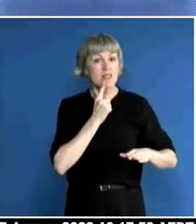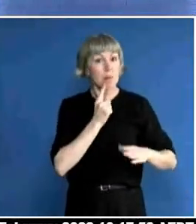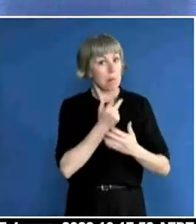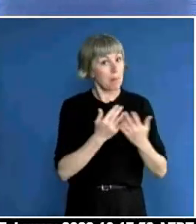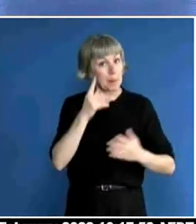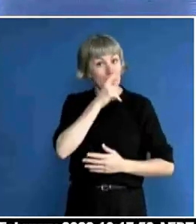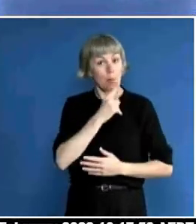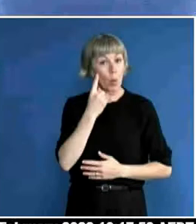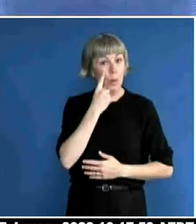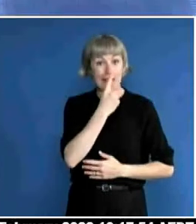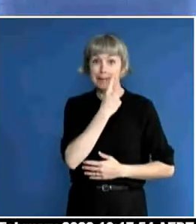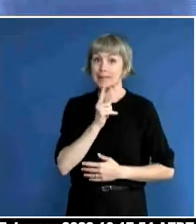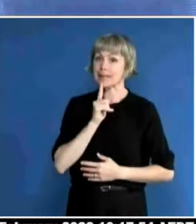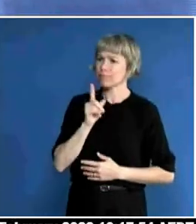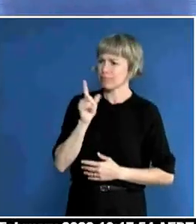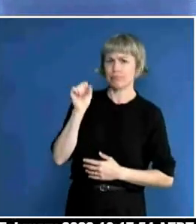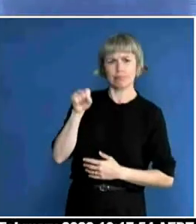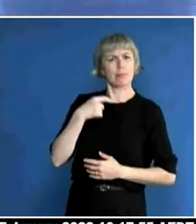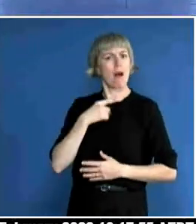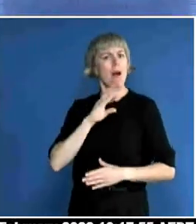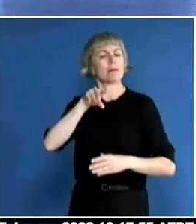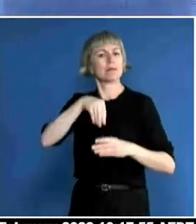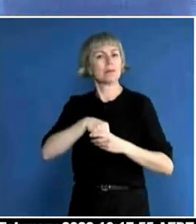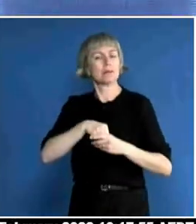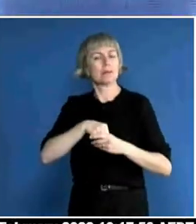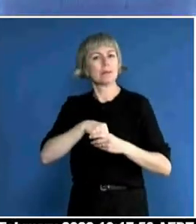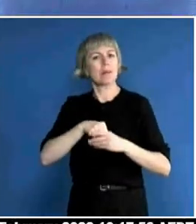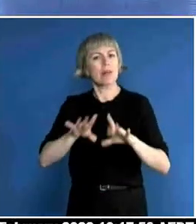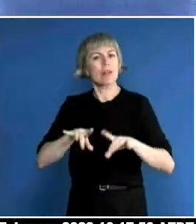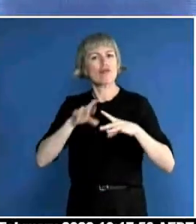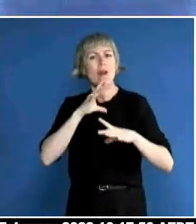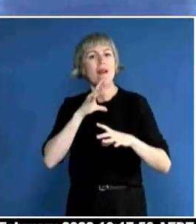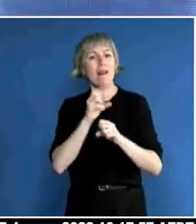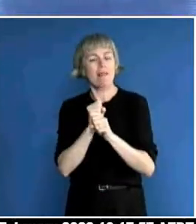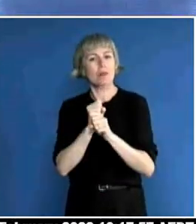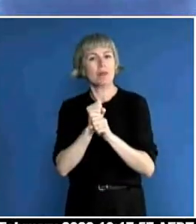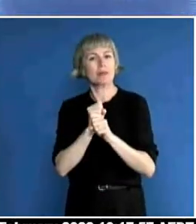I'm going to refer to that as the DES program throughout this hearing.